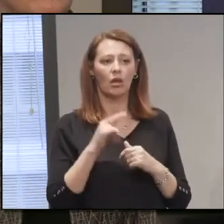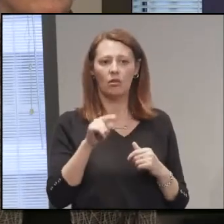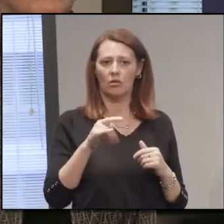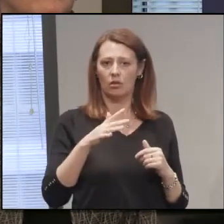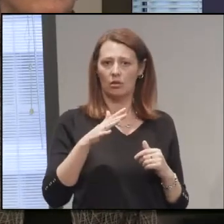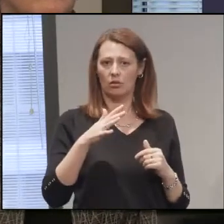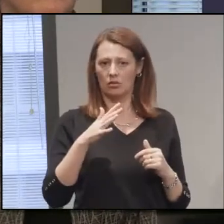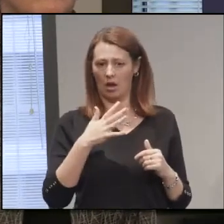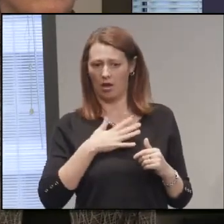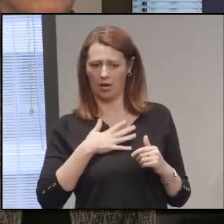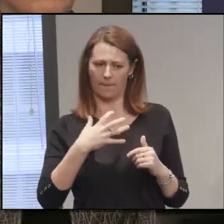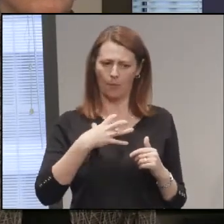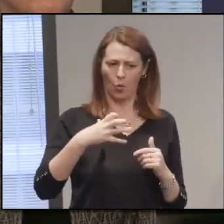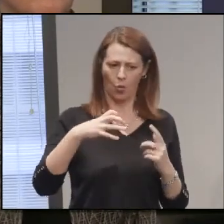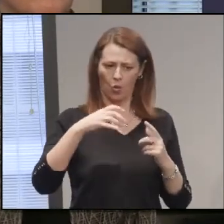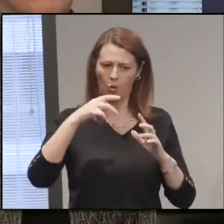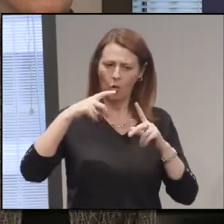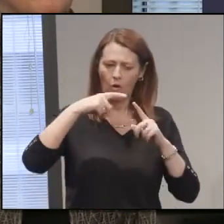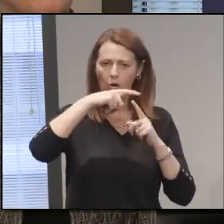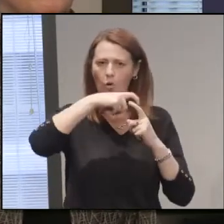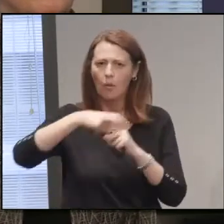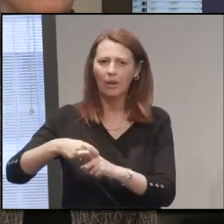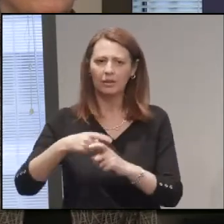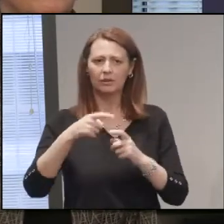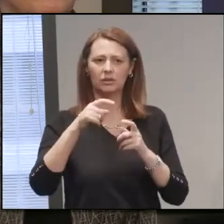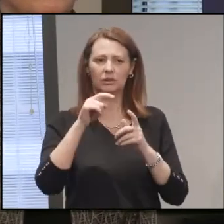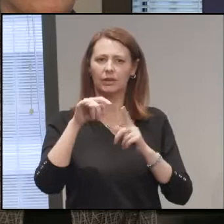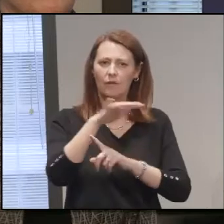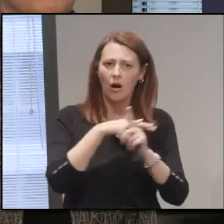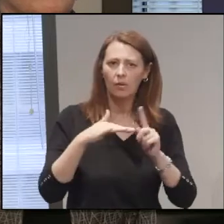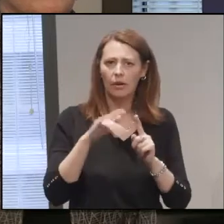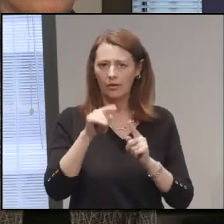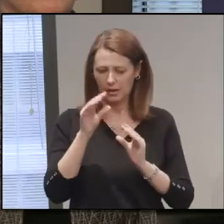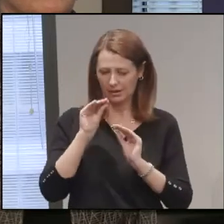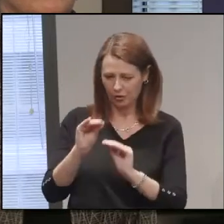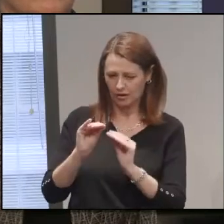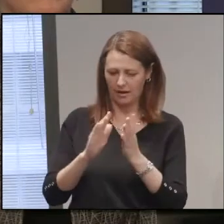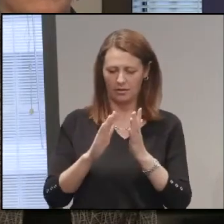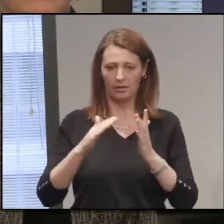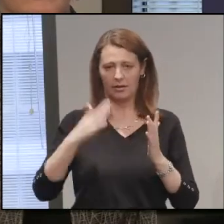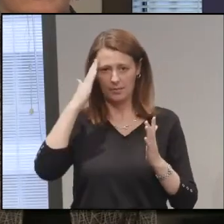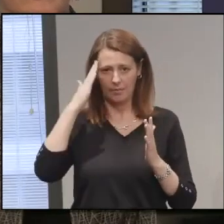complex microbiological environment, educate the maternal bowel that educates the infant immune